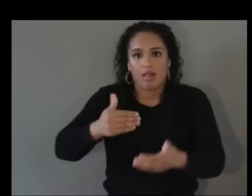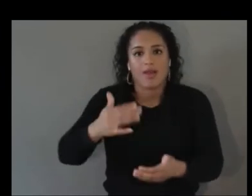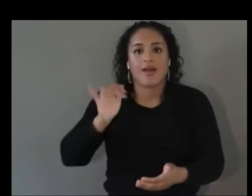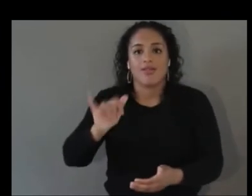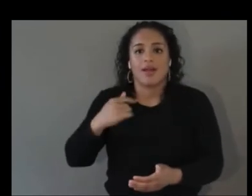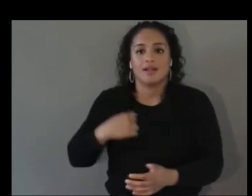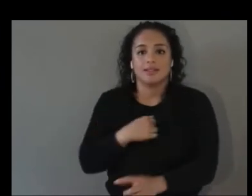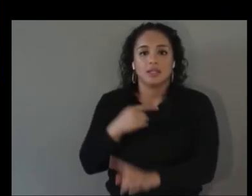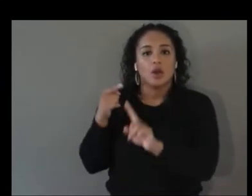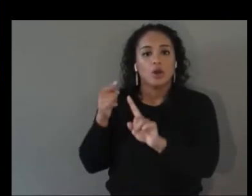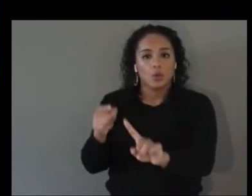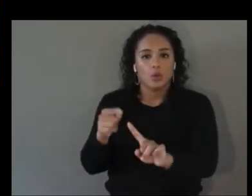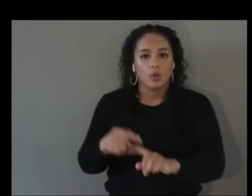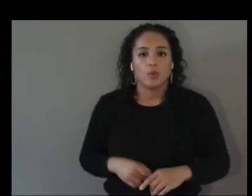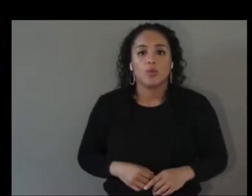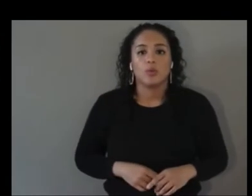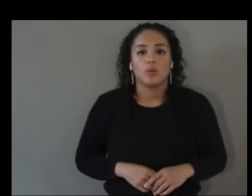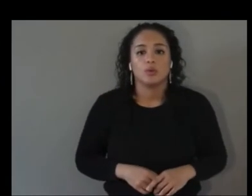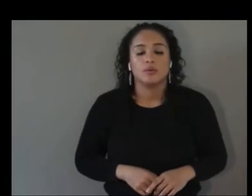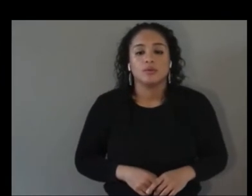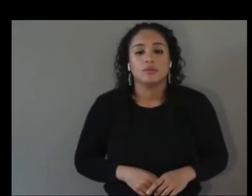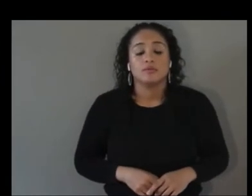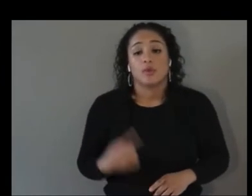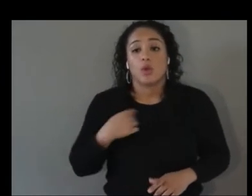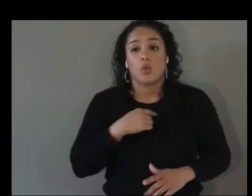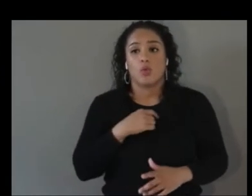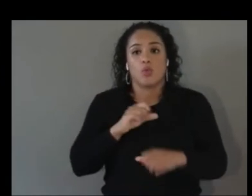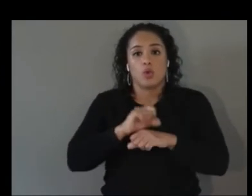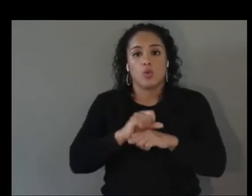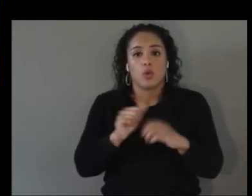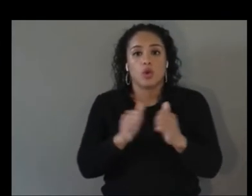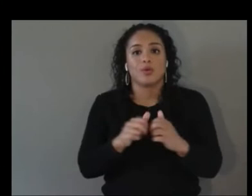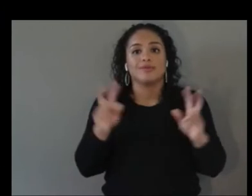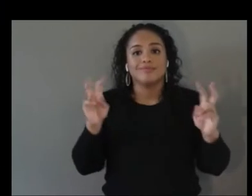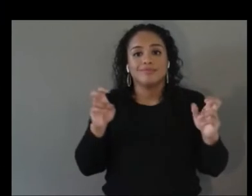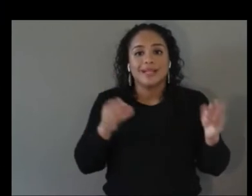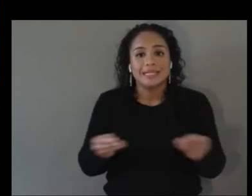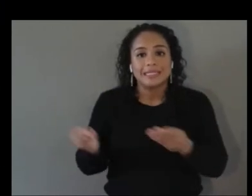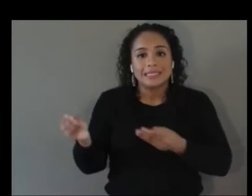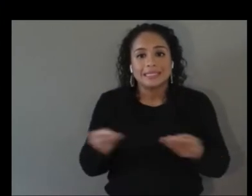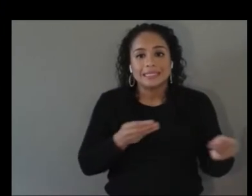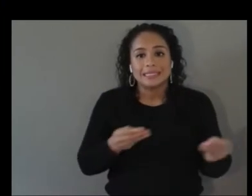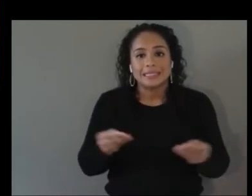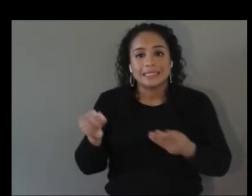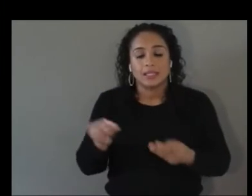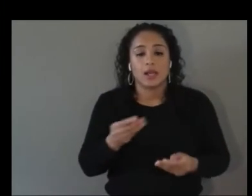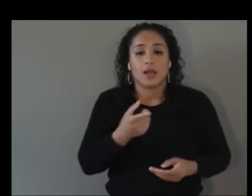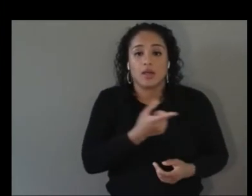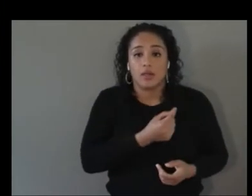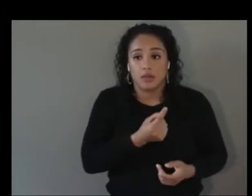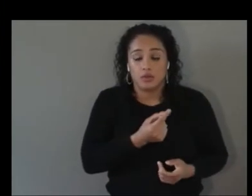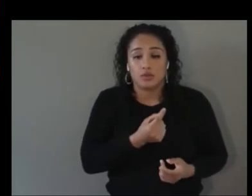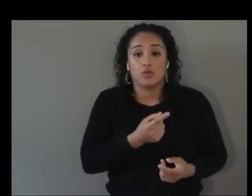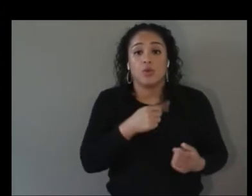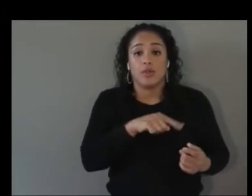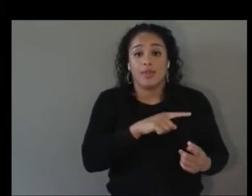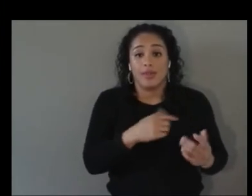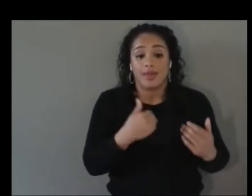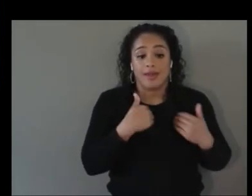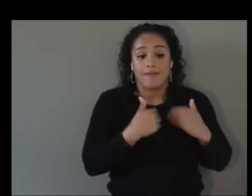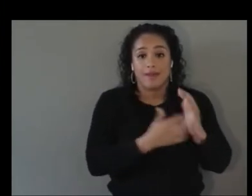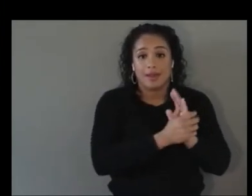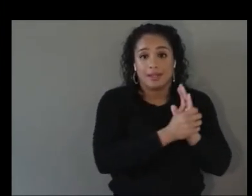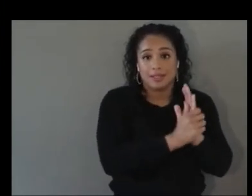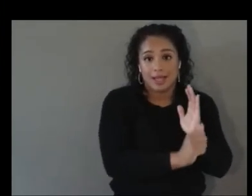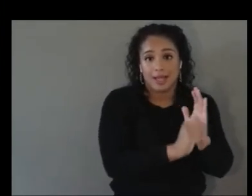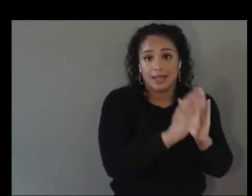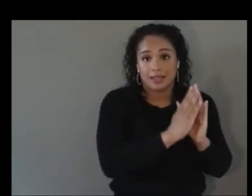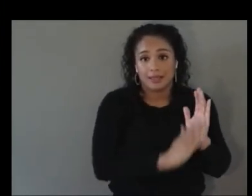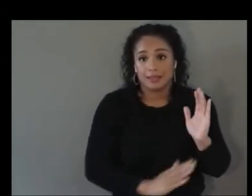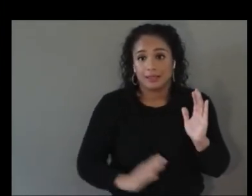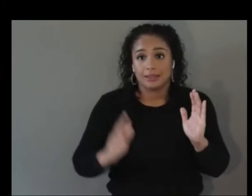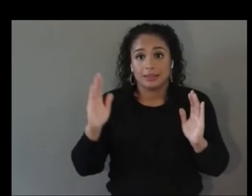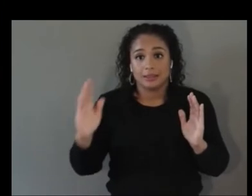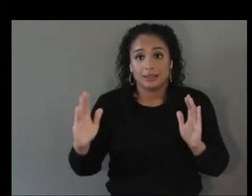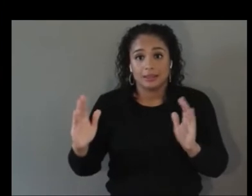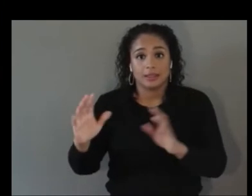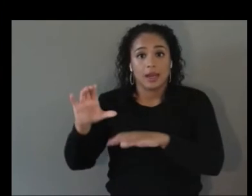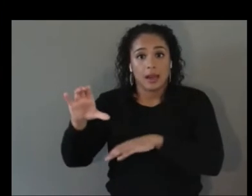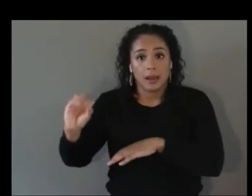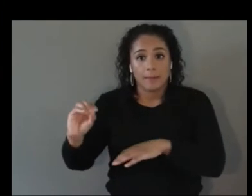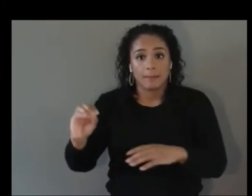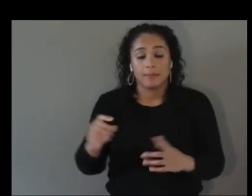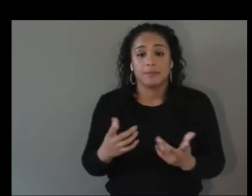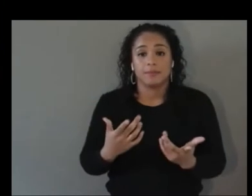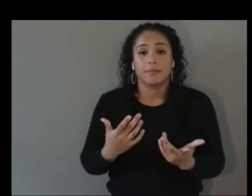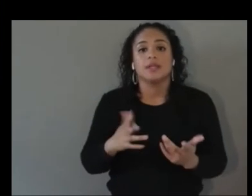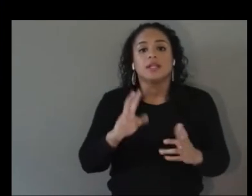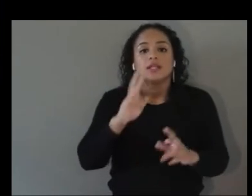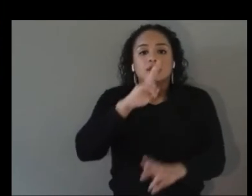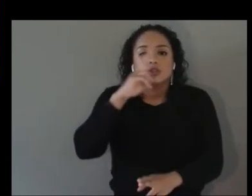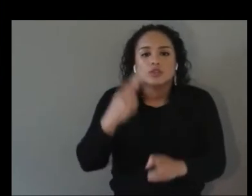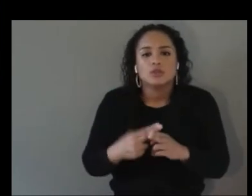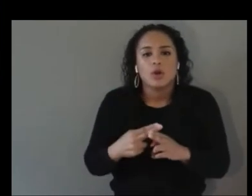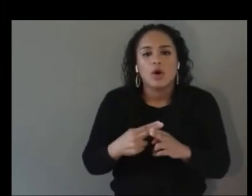various intermediaries that might sit in between the talent and the company - I'll plug apprenti, apprenticareers.org, and they're getting occupation from,